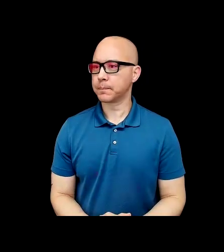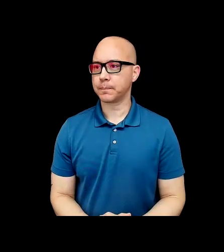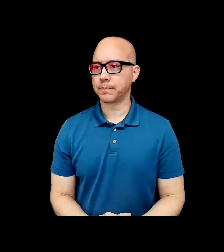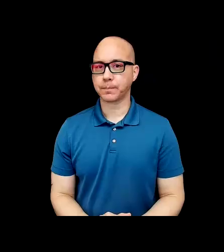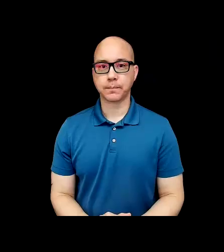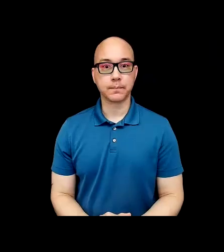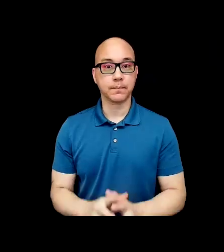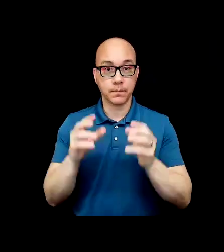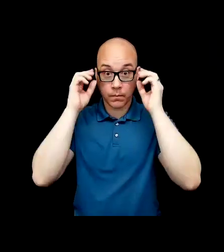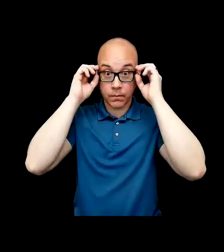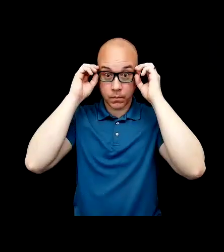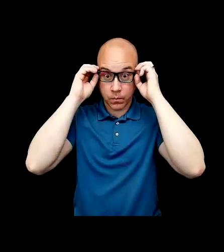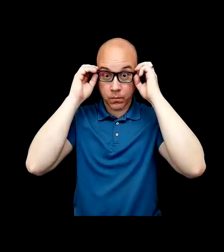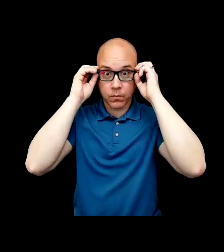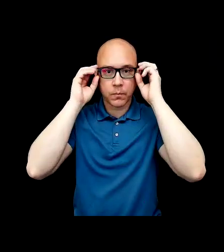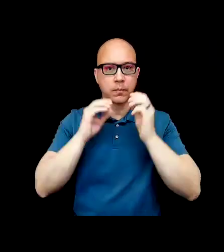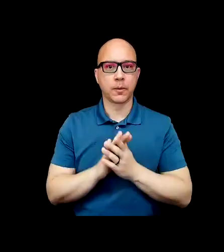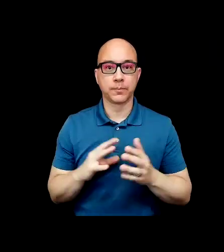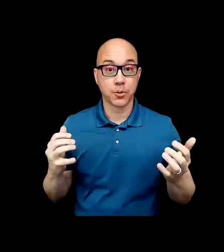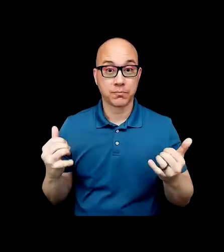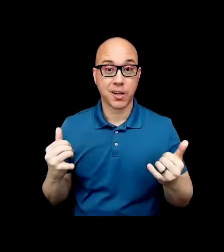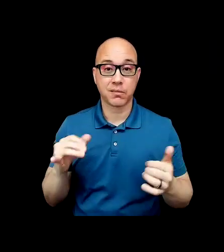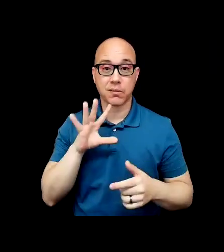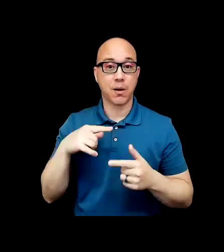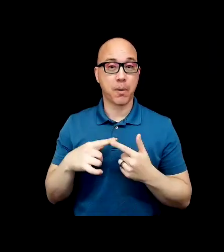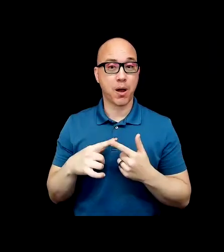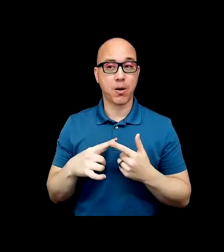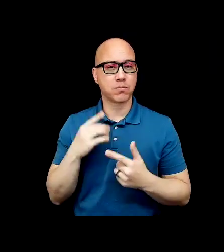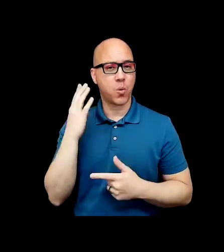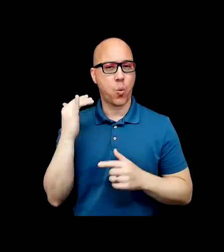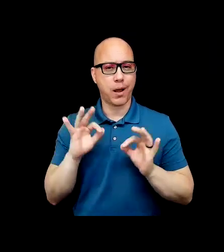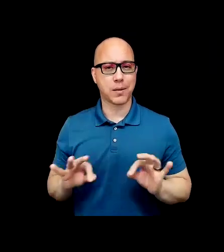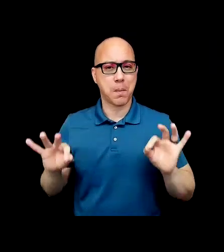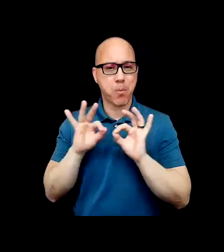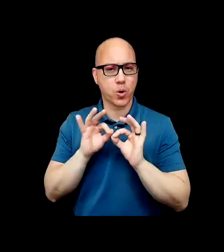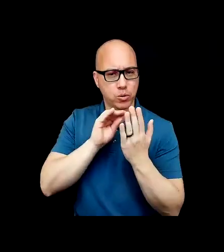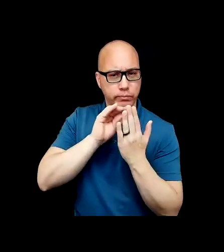So, let's talk about the importance of bookkeeping and accounting. I know this